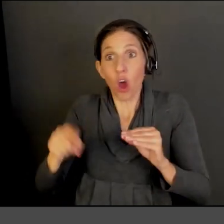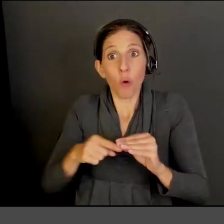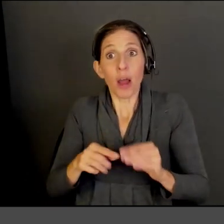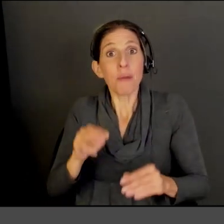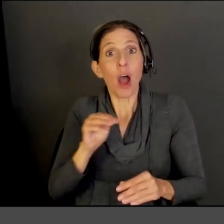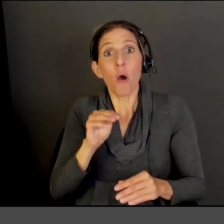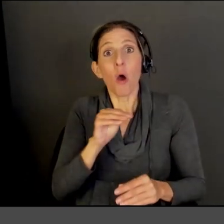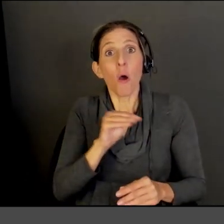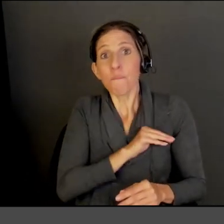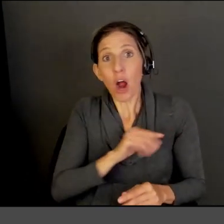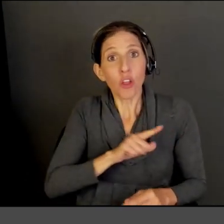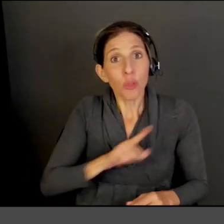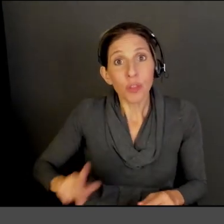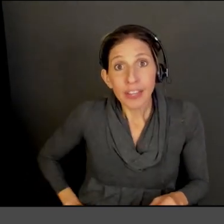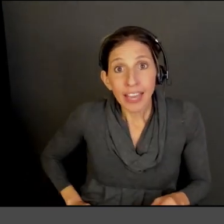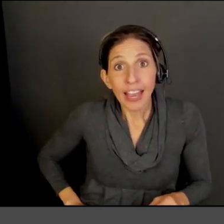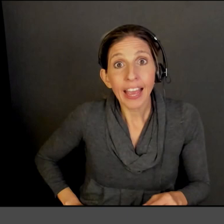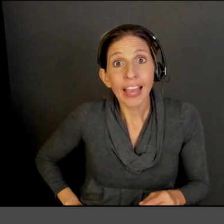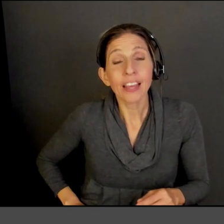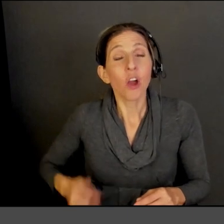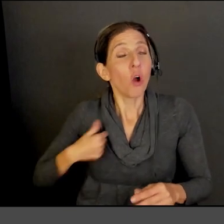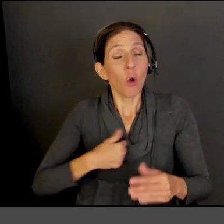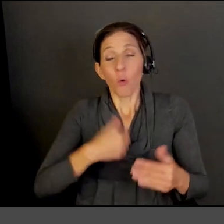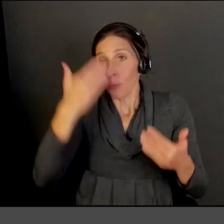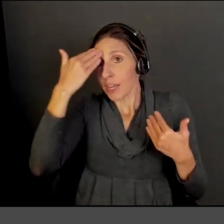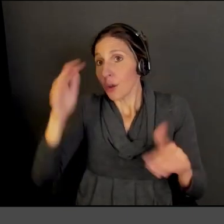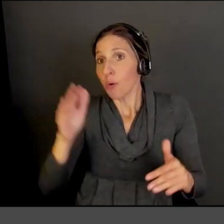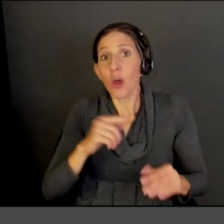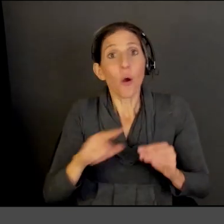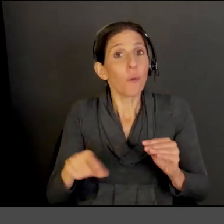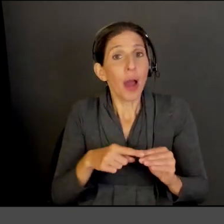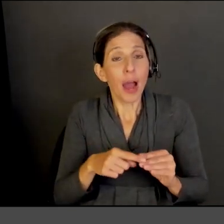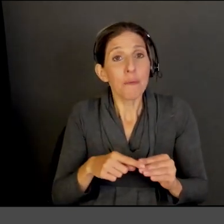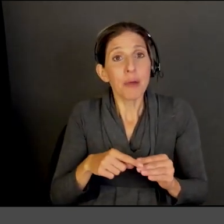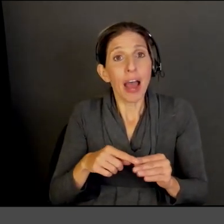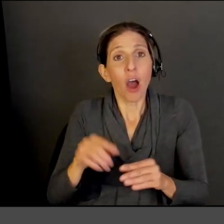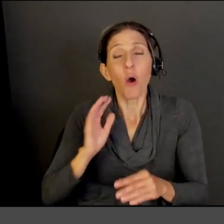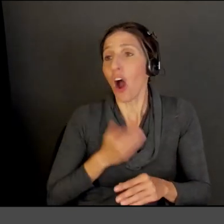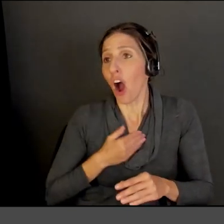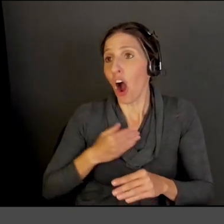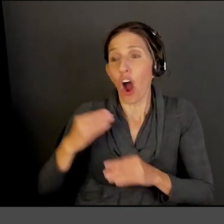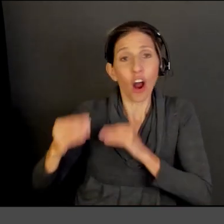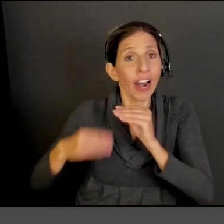IF WE DON'T KNOW ABOUT OUR ANCESTORS HERE IN THE AMERICAS.